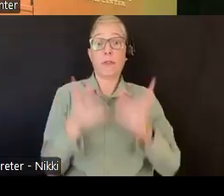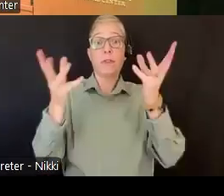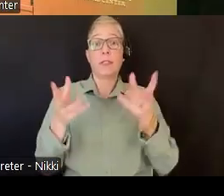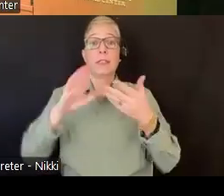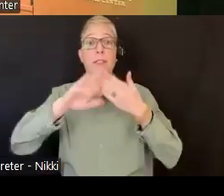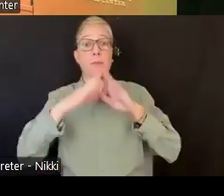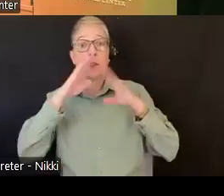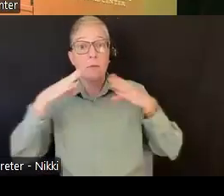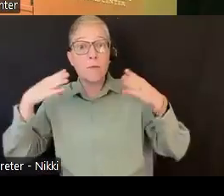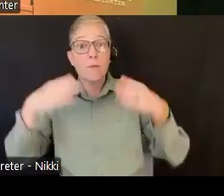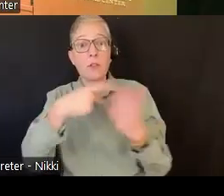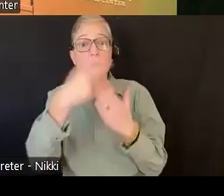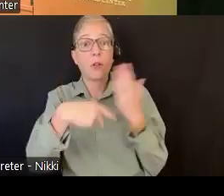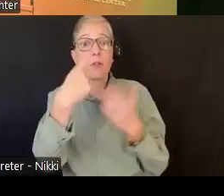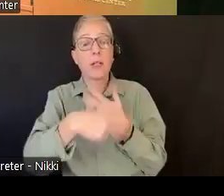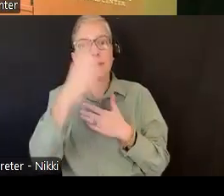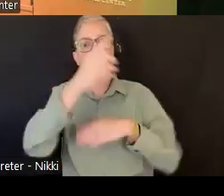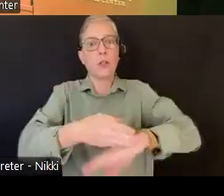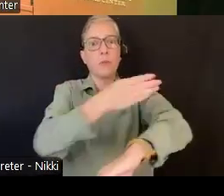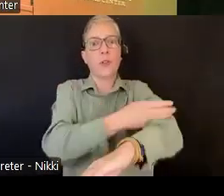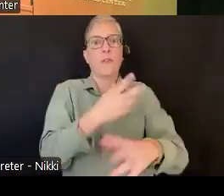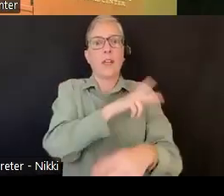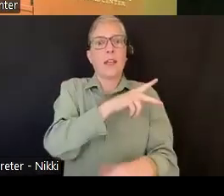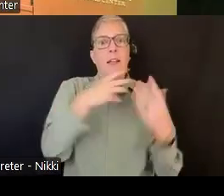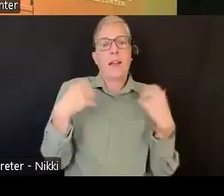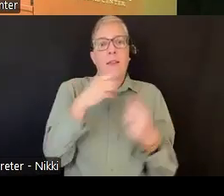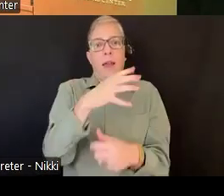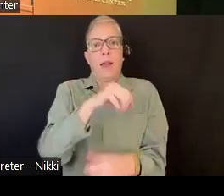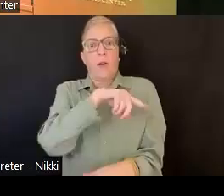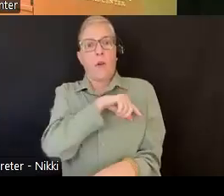of vulnerable populations including the types of patients that um many of us care for here in the